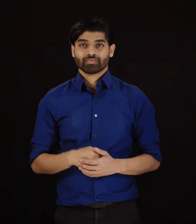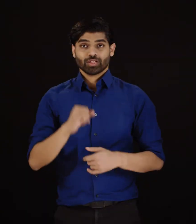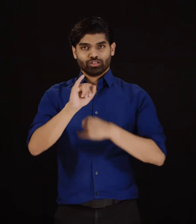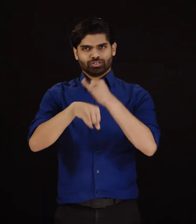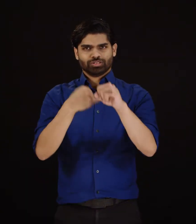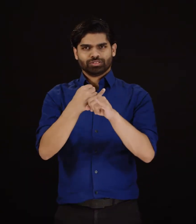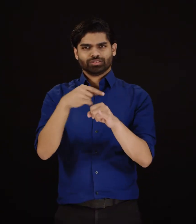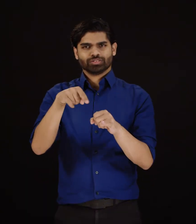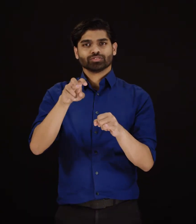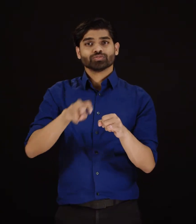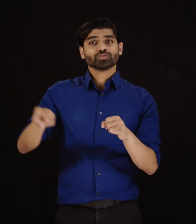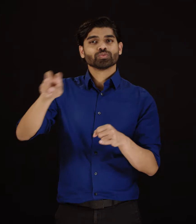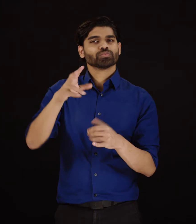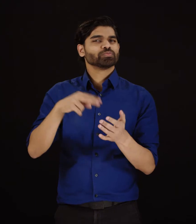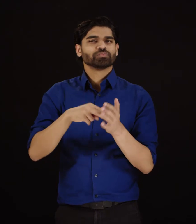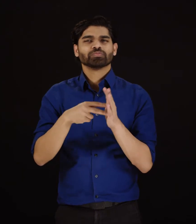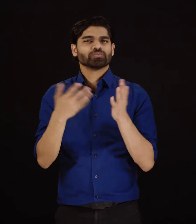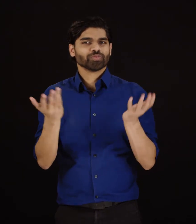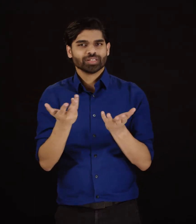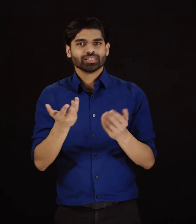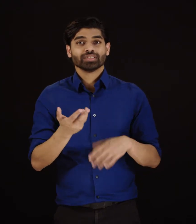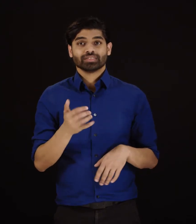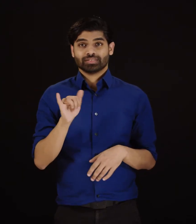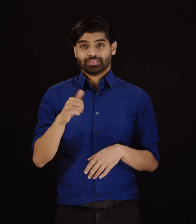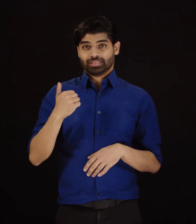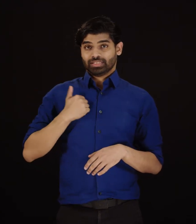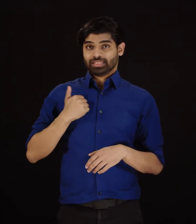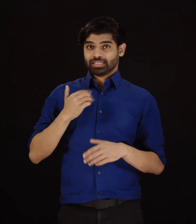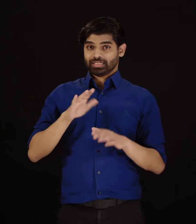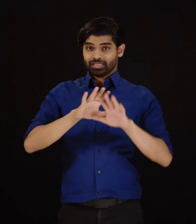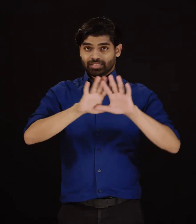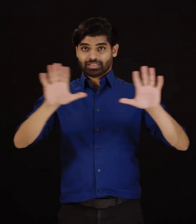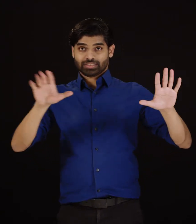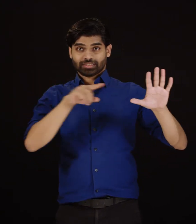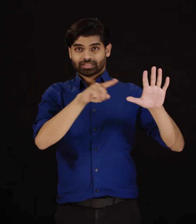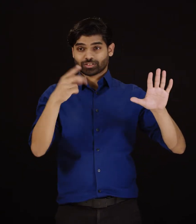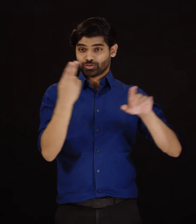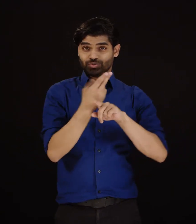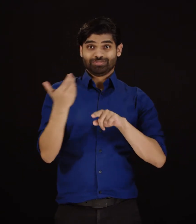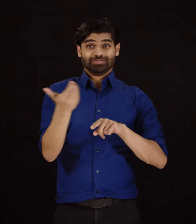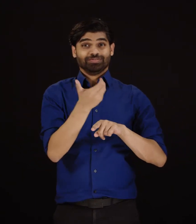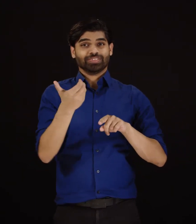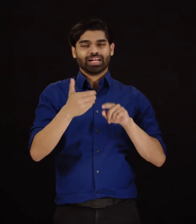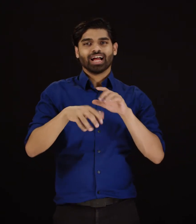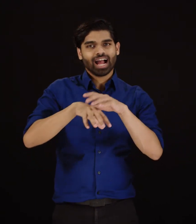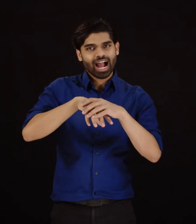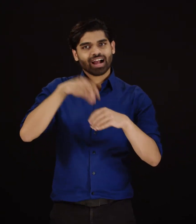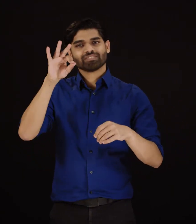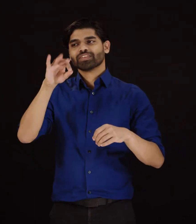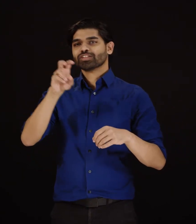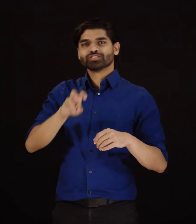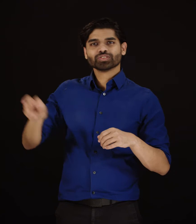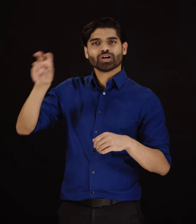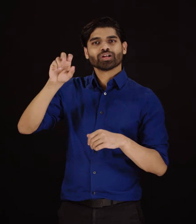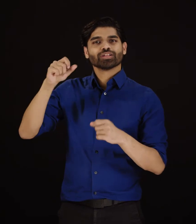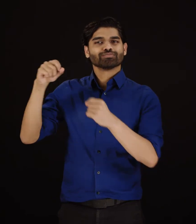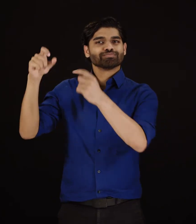International Roaming refers to the use of wireless services while travelling outside of Canada.